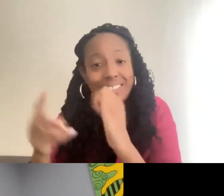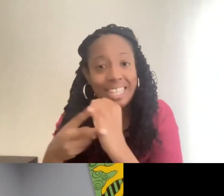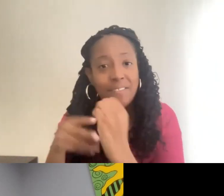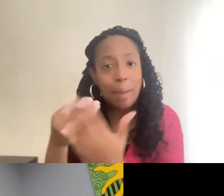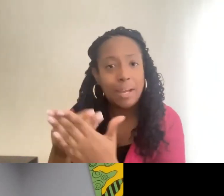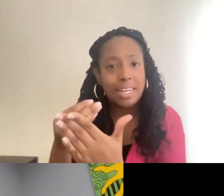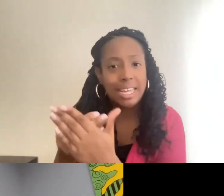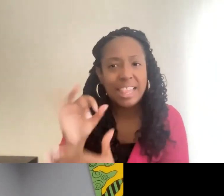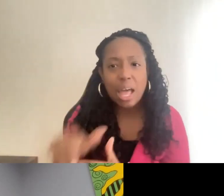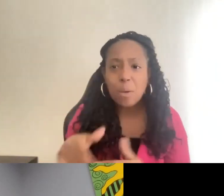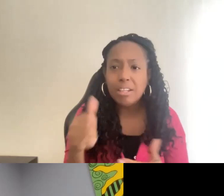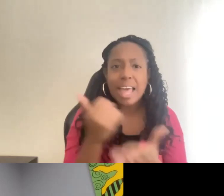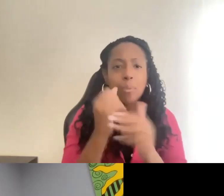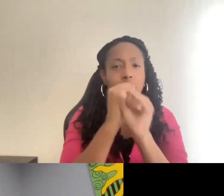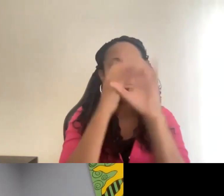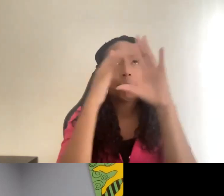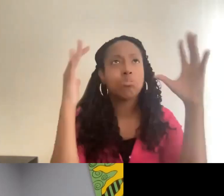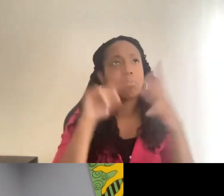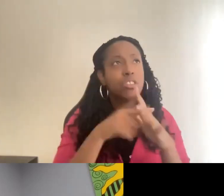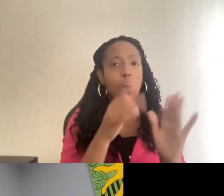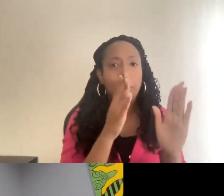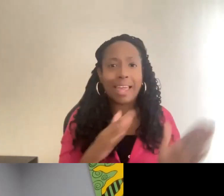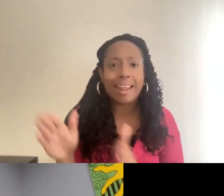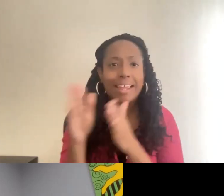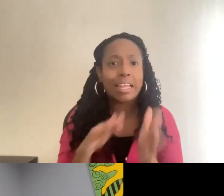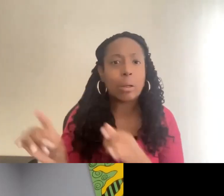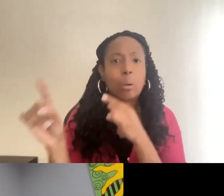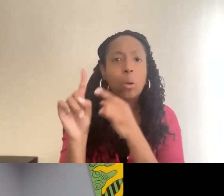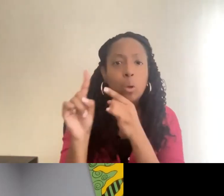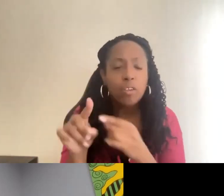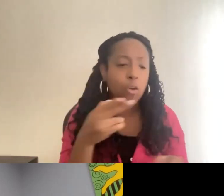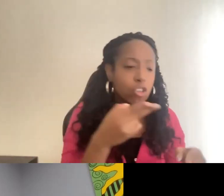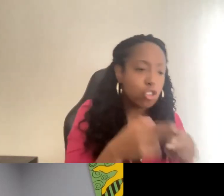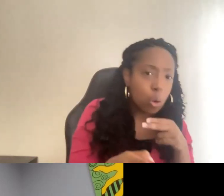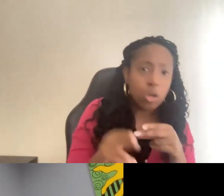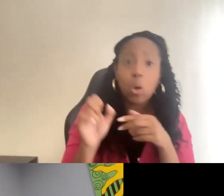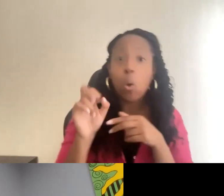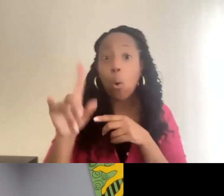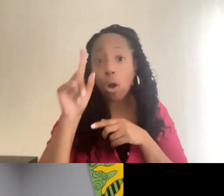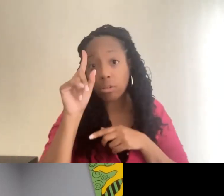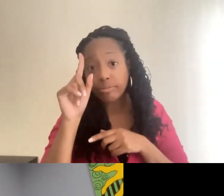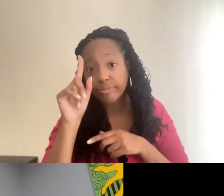some planning and the goals and all of those more long-term thoughts in in mind but without